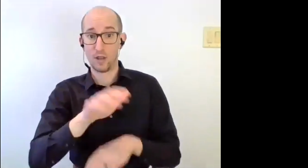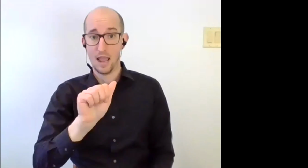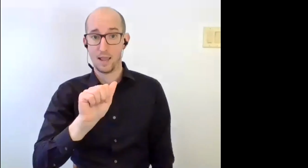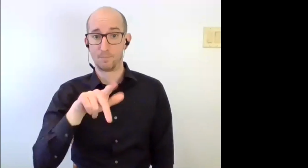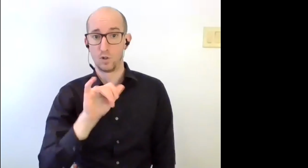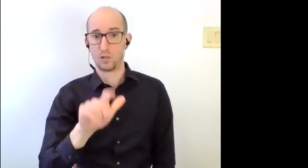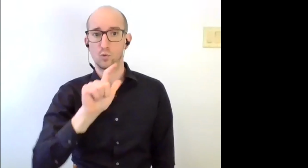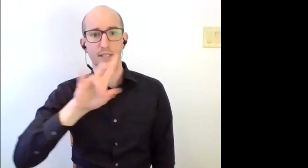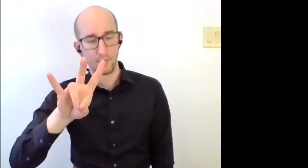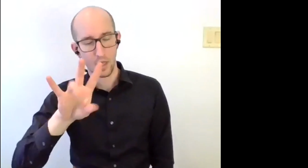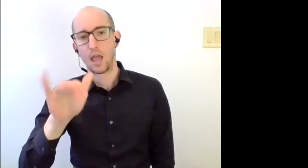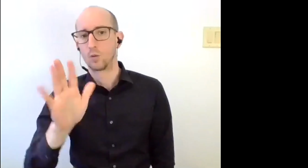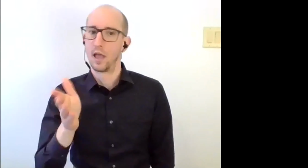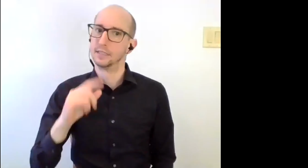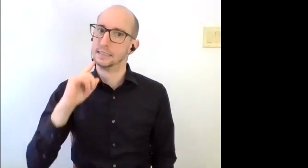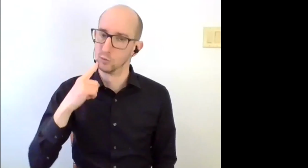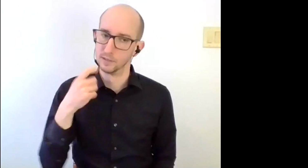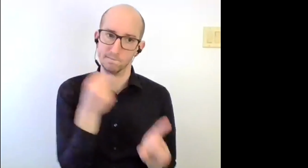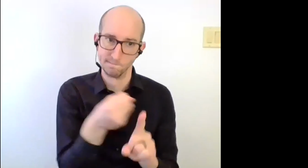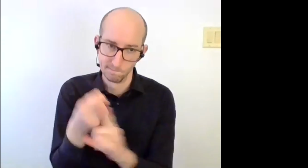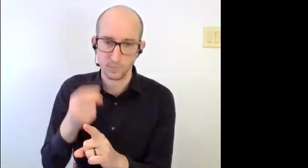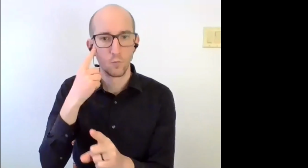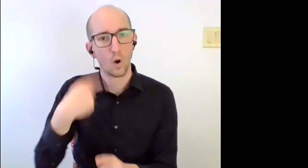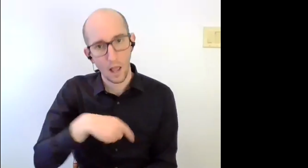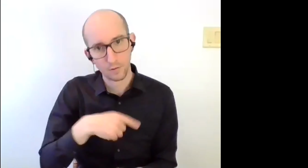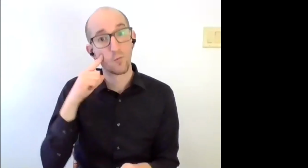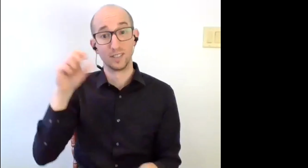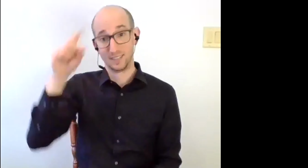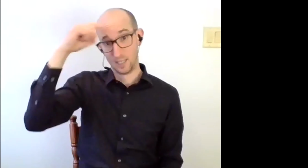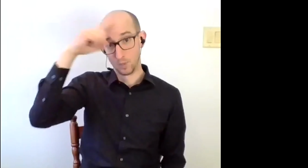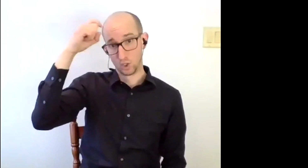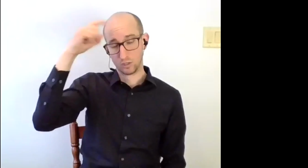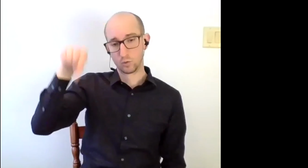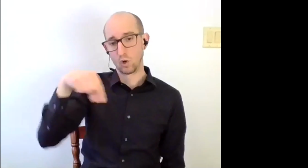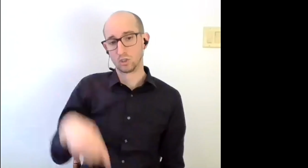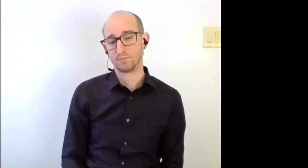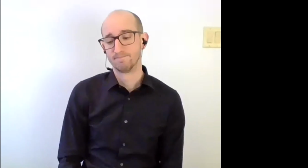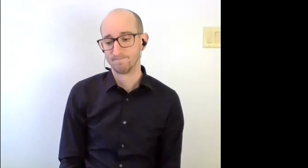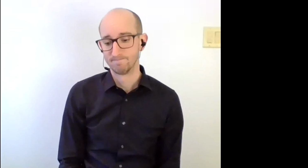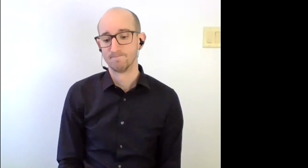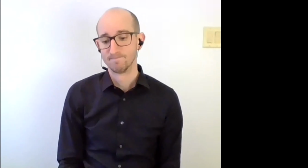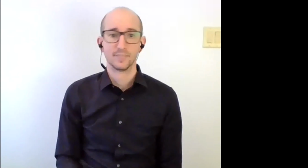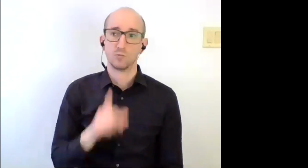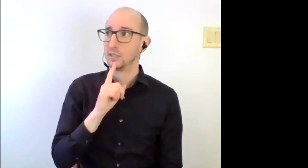if the governor lifts the order for closing k-12, if he extend that beyond April 27, I that I ha